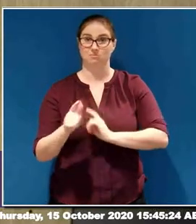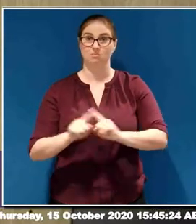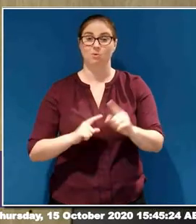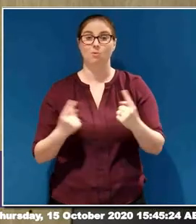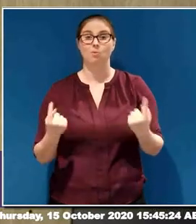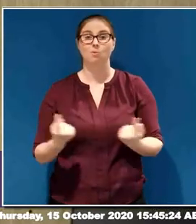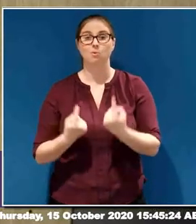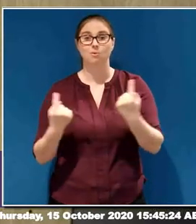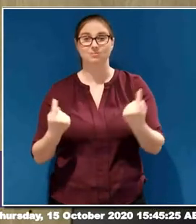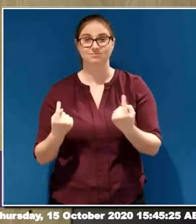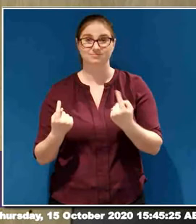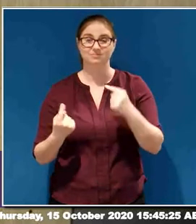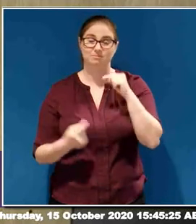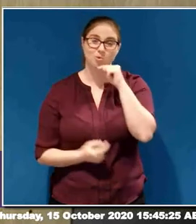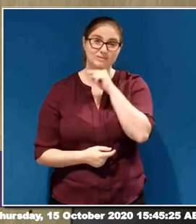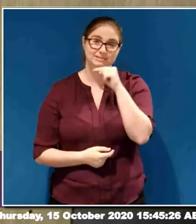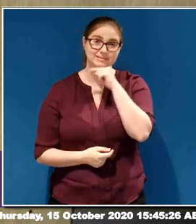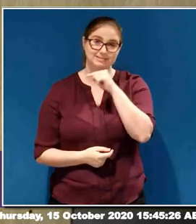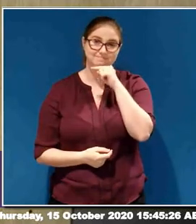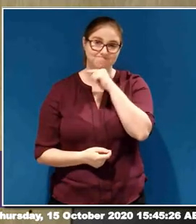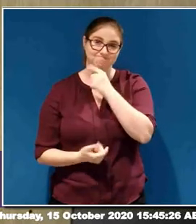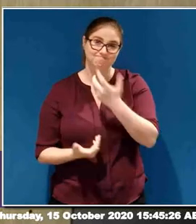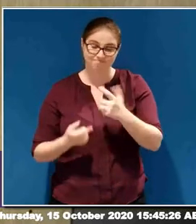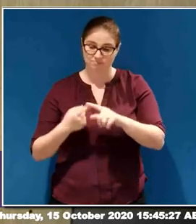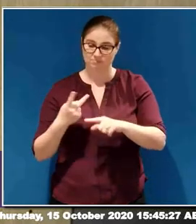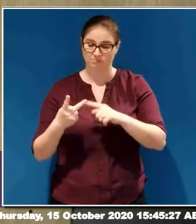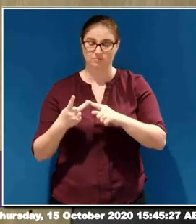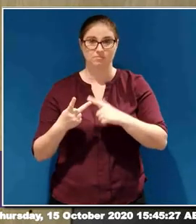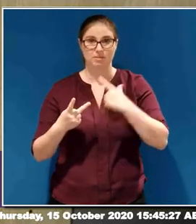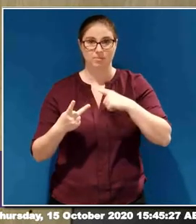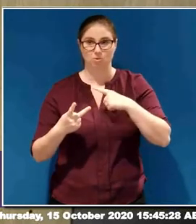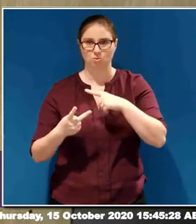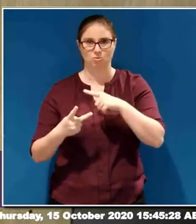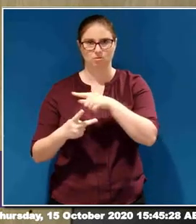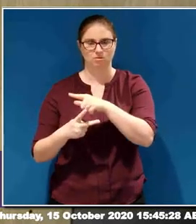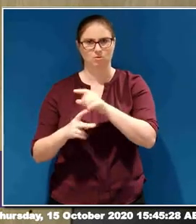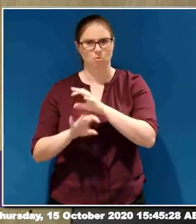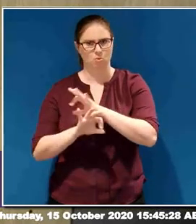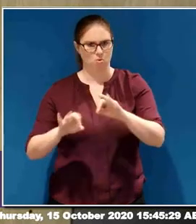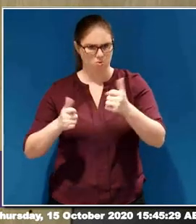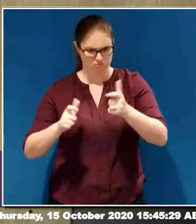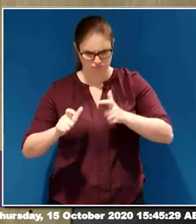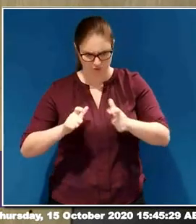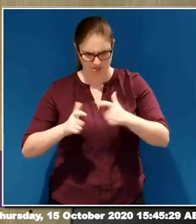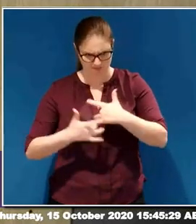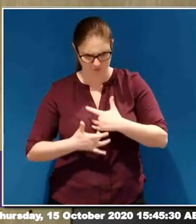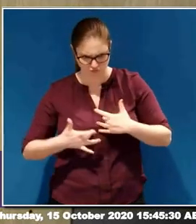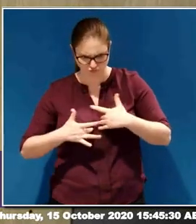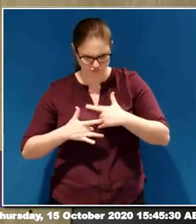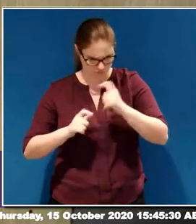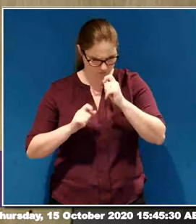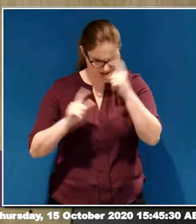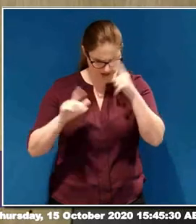poor spatial awareness, they were often later - if not already diagnosed - with